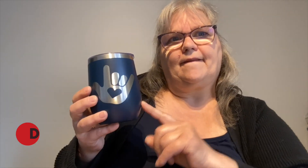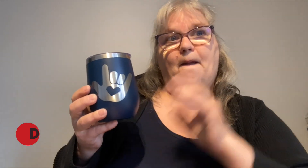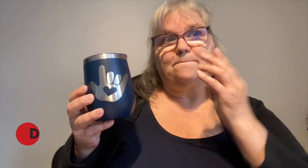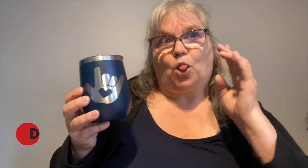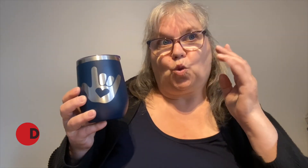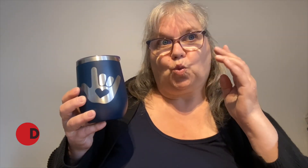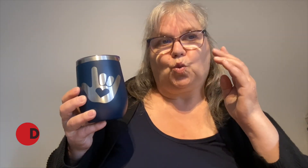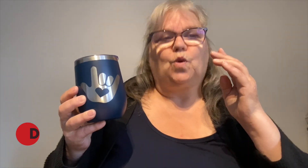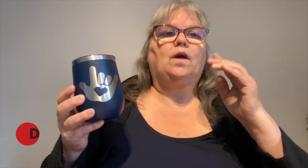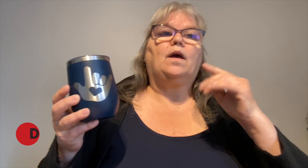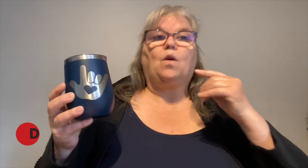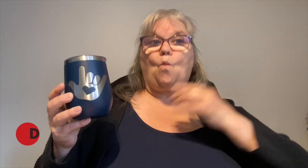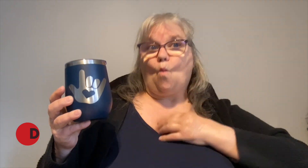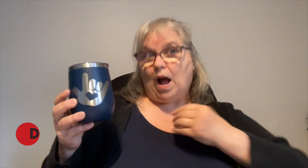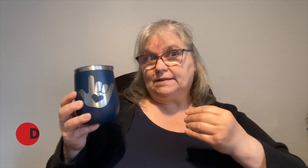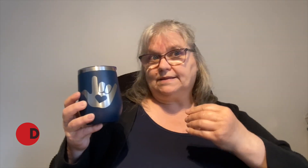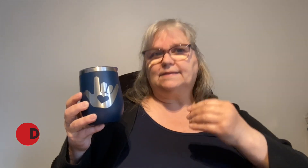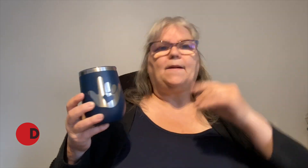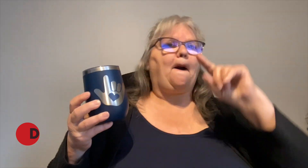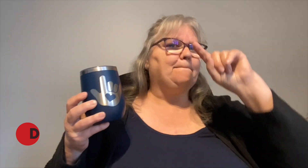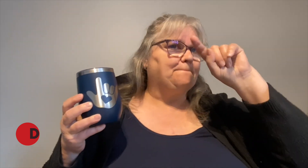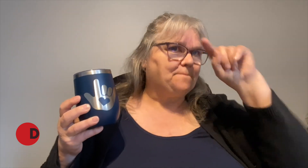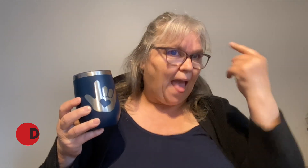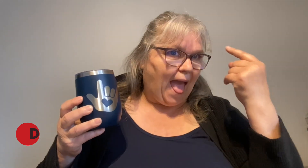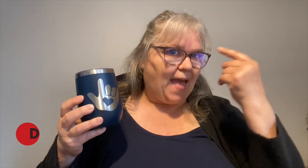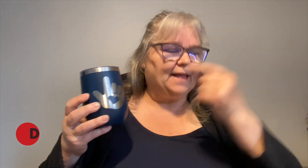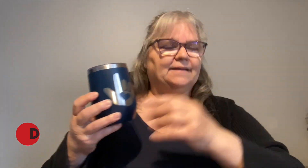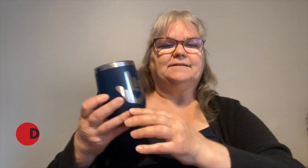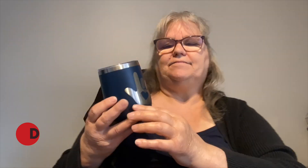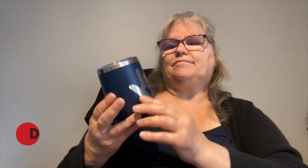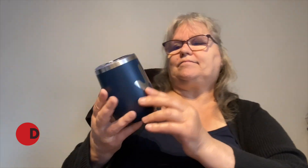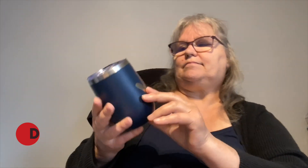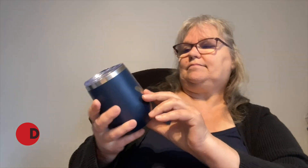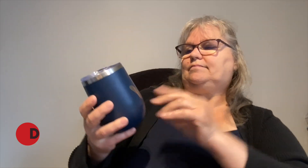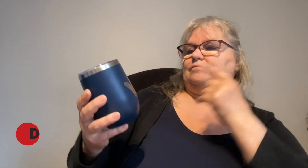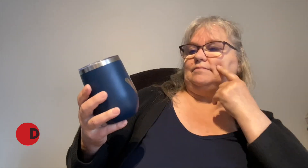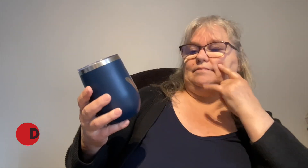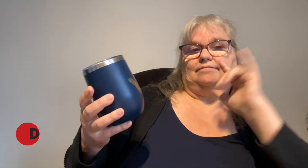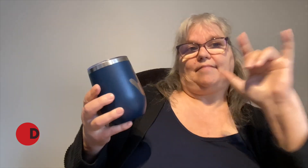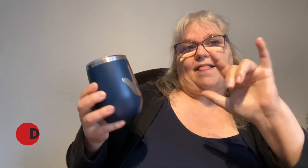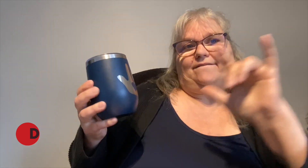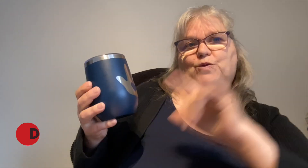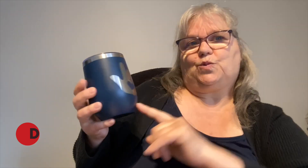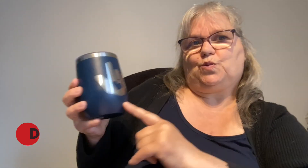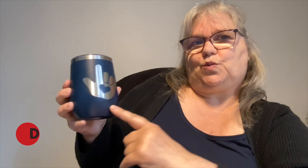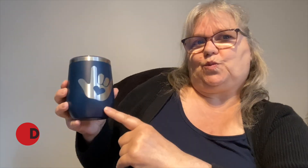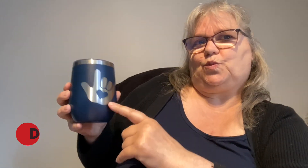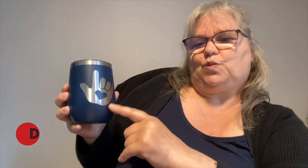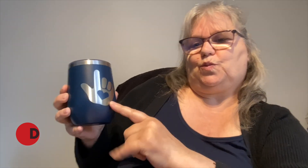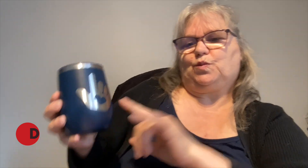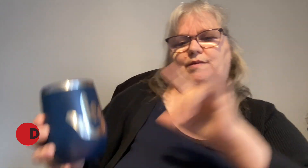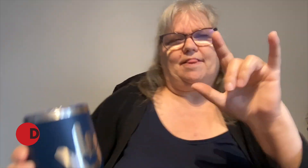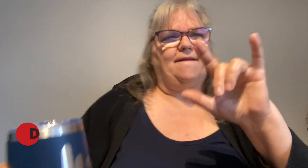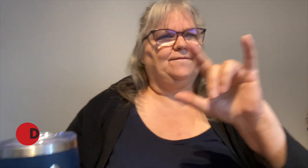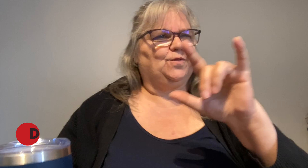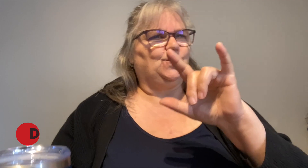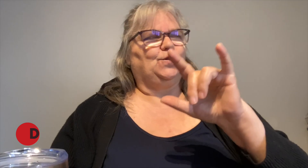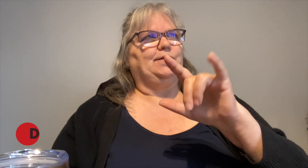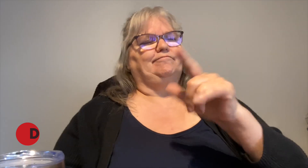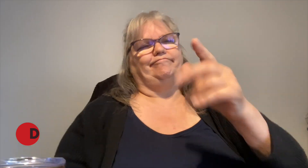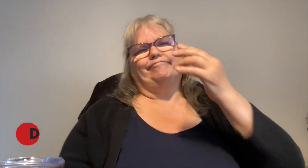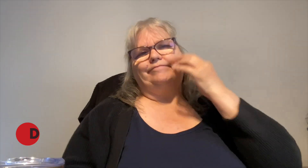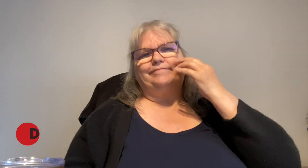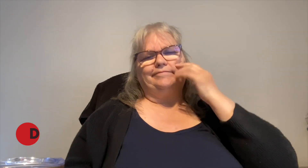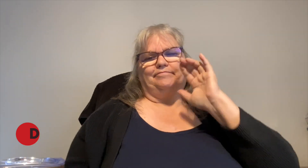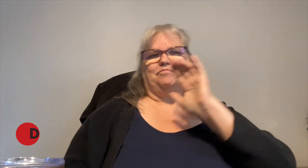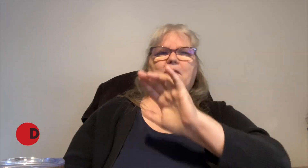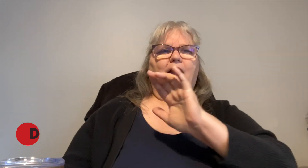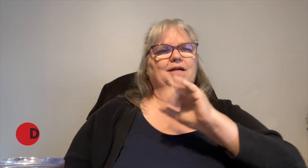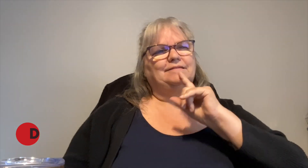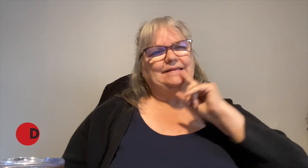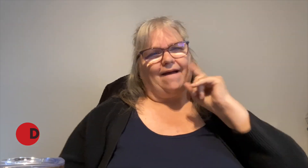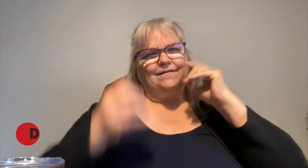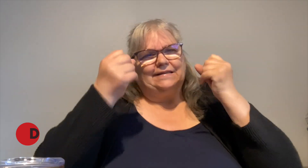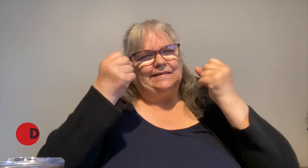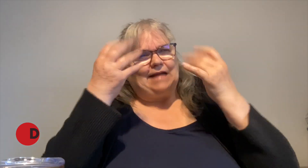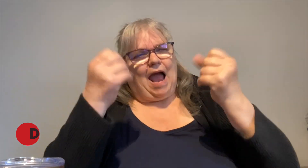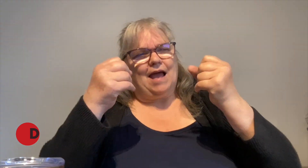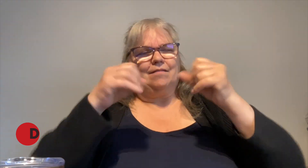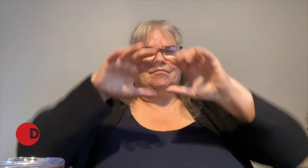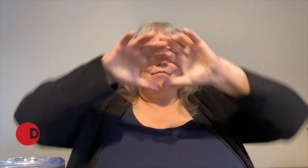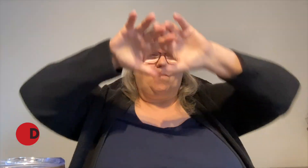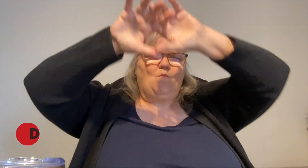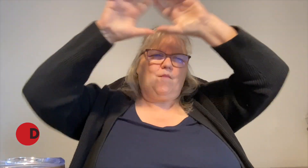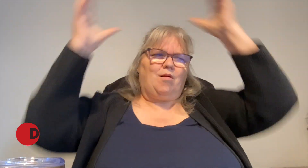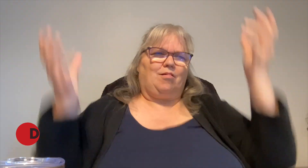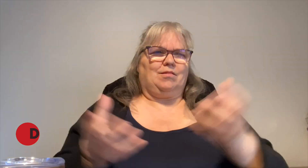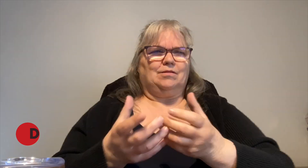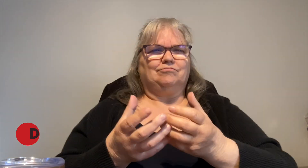This mug is blue, white and black. The "I Love You" is a Deaf sign